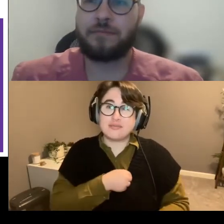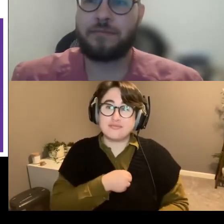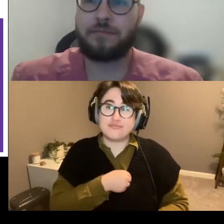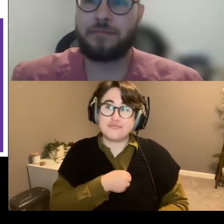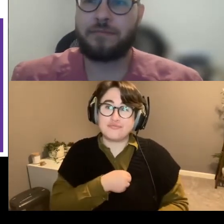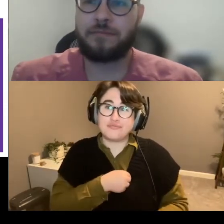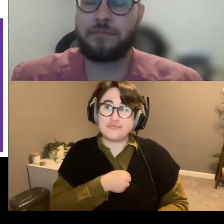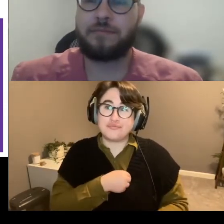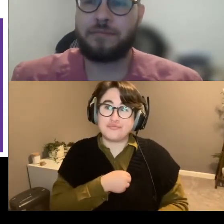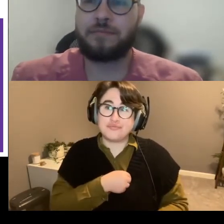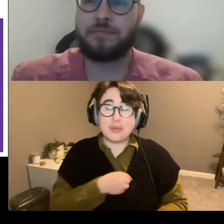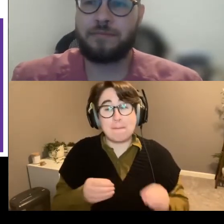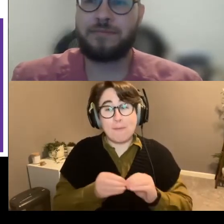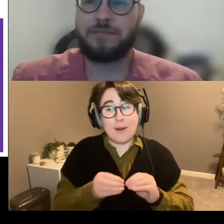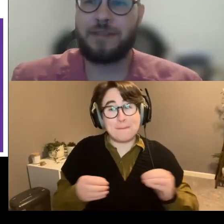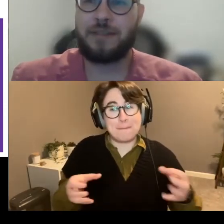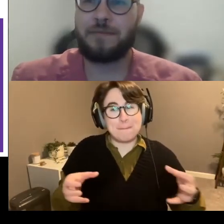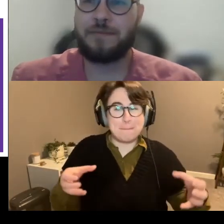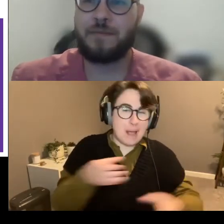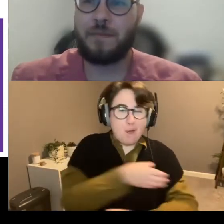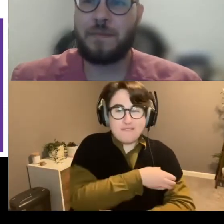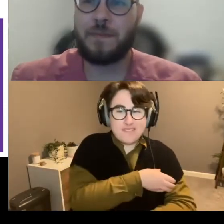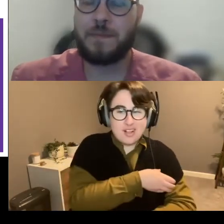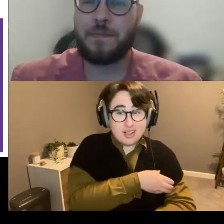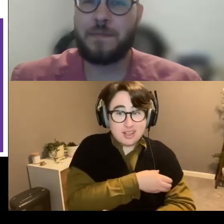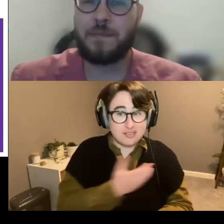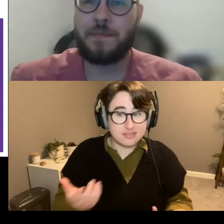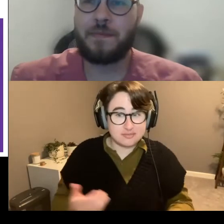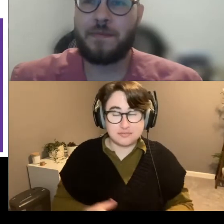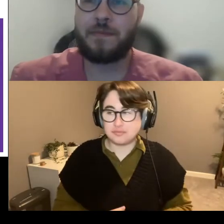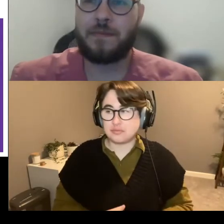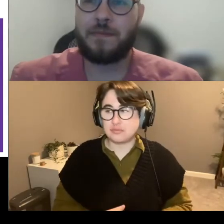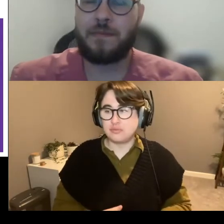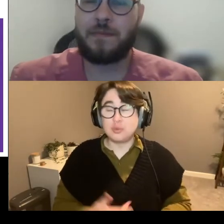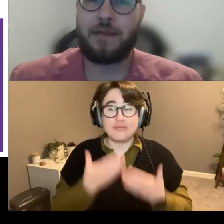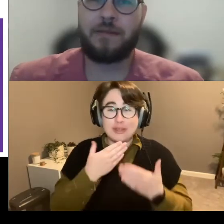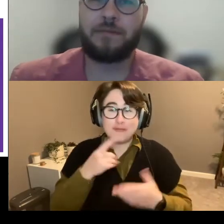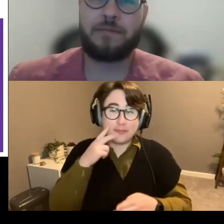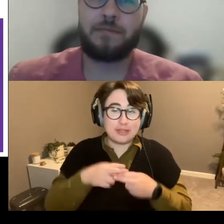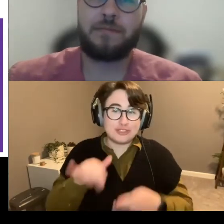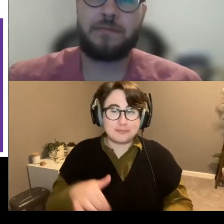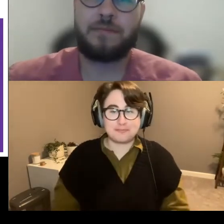more powerful. So yeah, thanks for bringing that up, Afton.